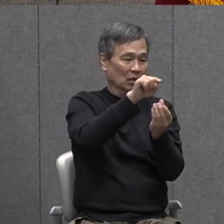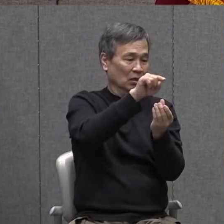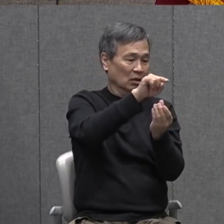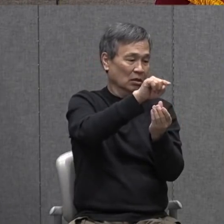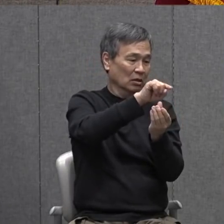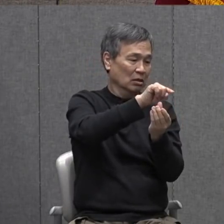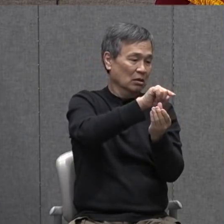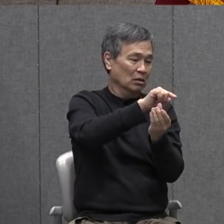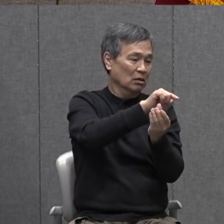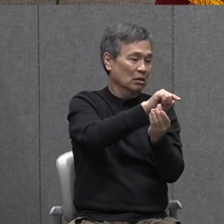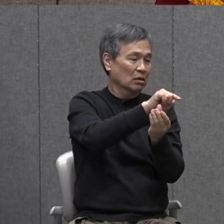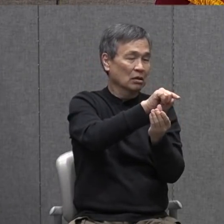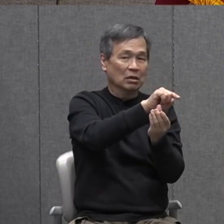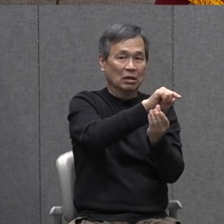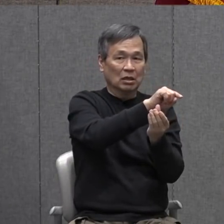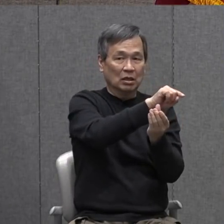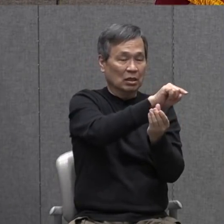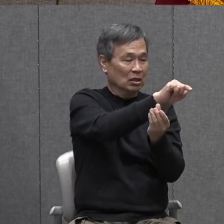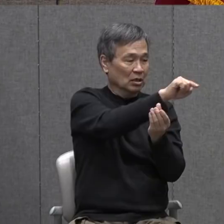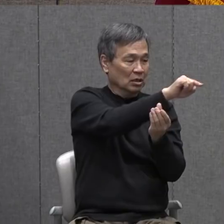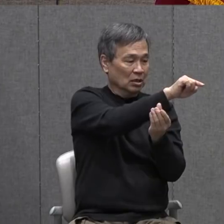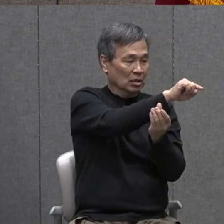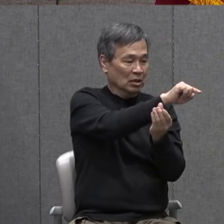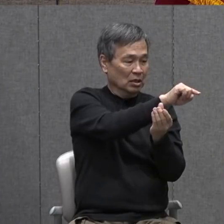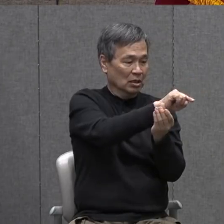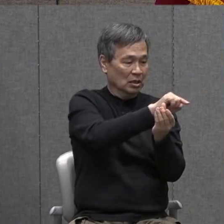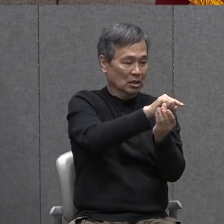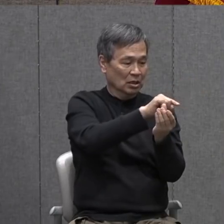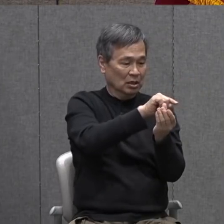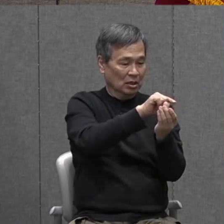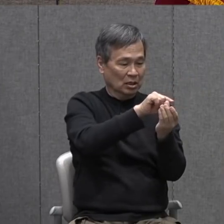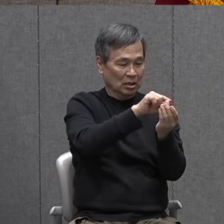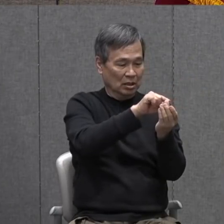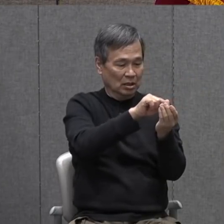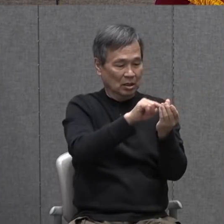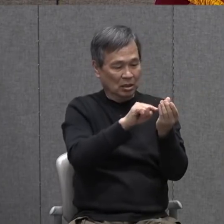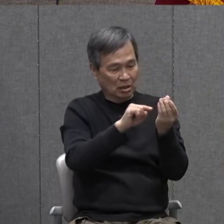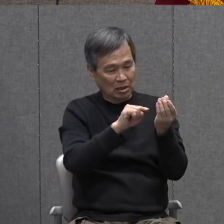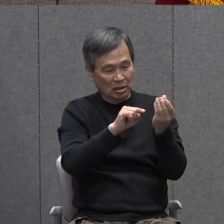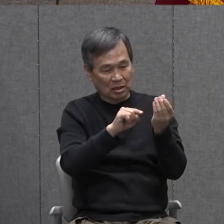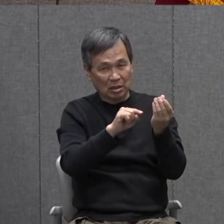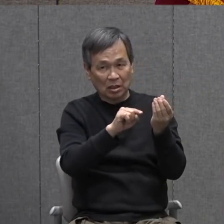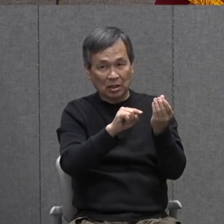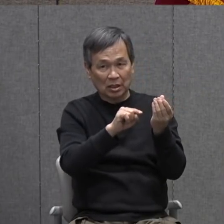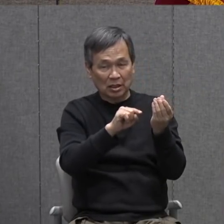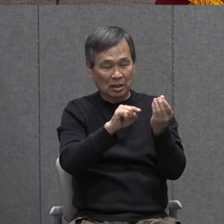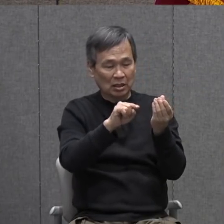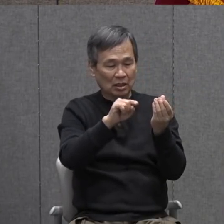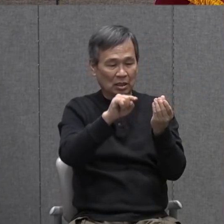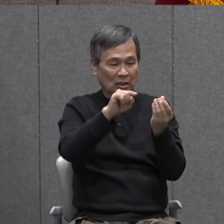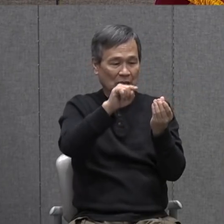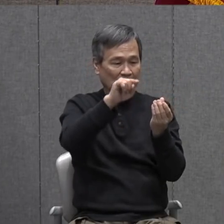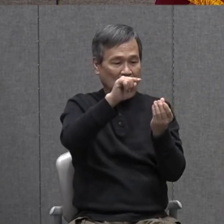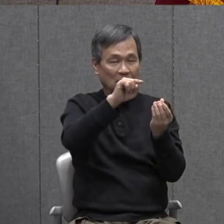and then it kind of curves on the bottom. And see right here, it kind of dips down. So when I draw my shape